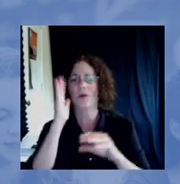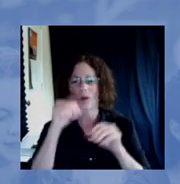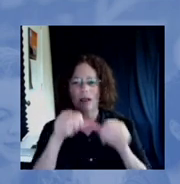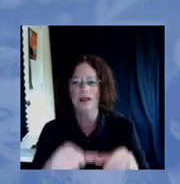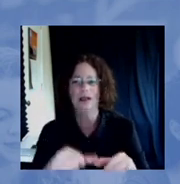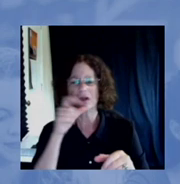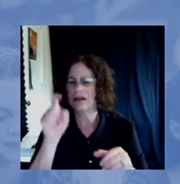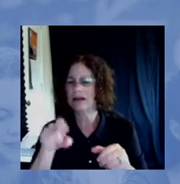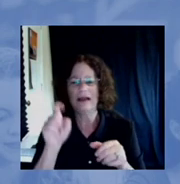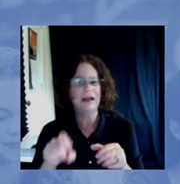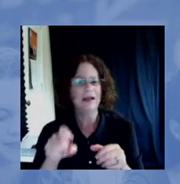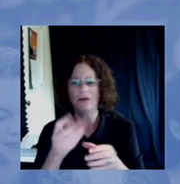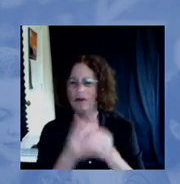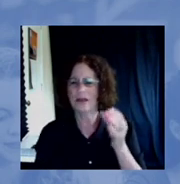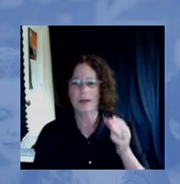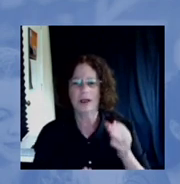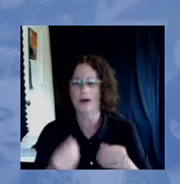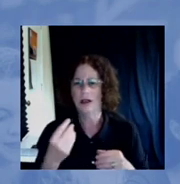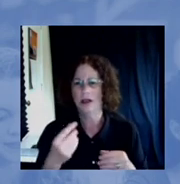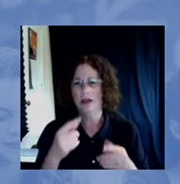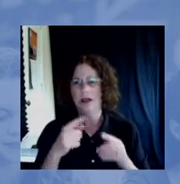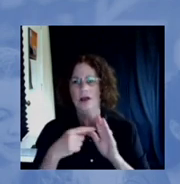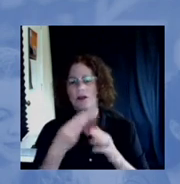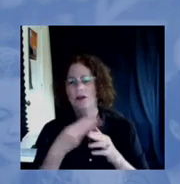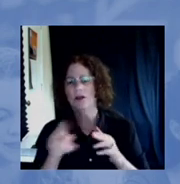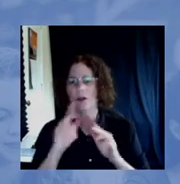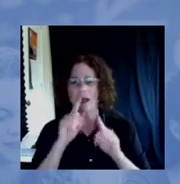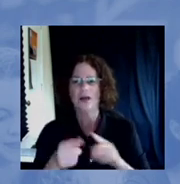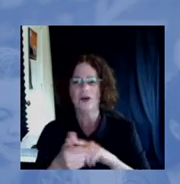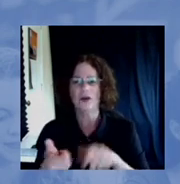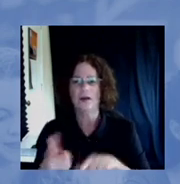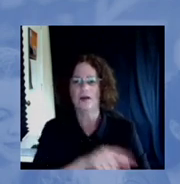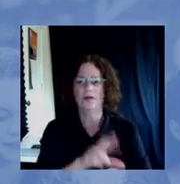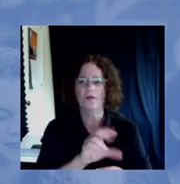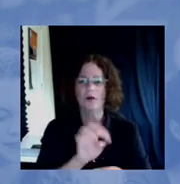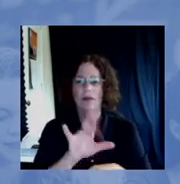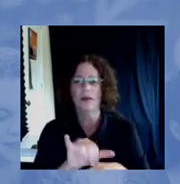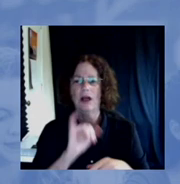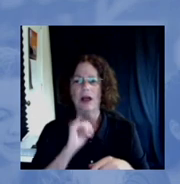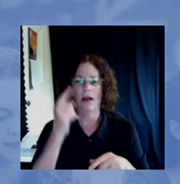BECAUSE JUST TO THE SHORT ANSWERS I CAN YIELD TO ROSEMARIE, I THINK ABOUT THE ACCESS THAT